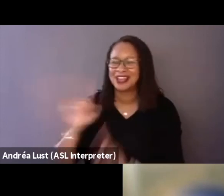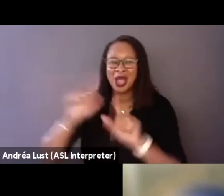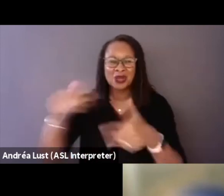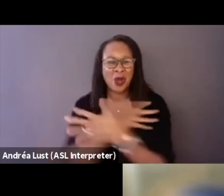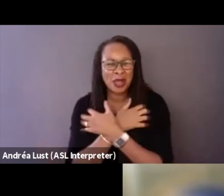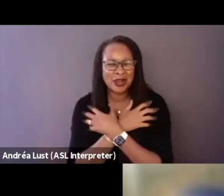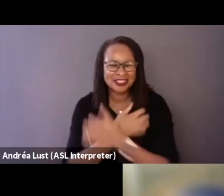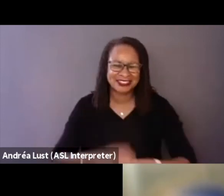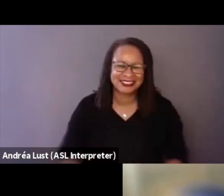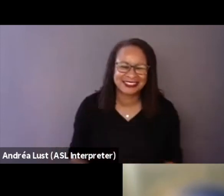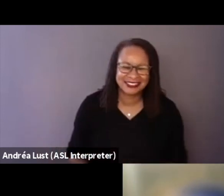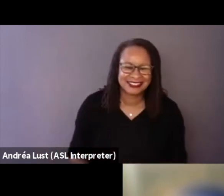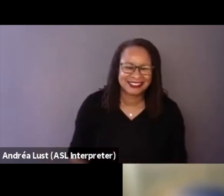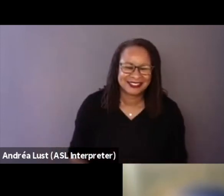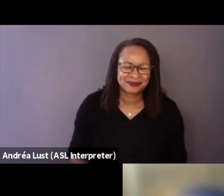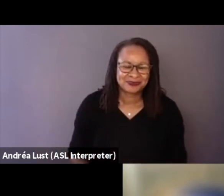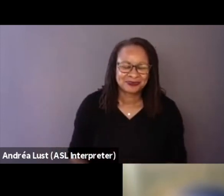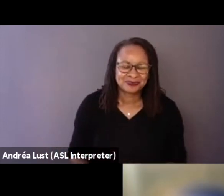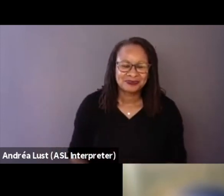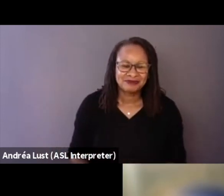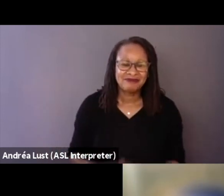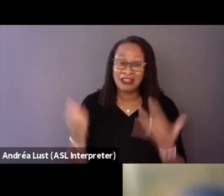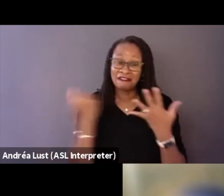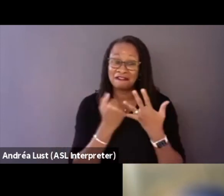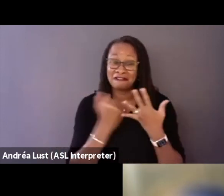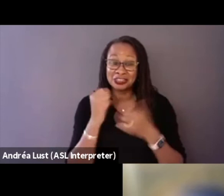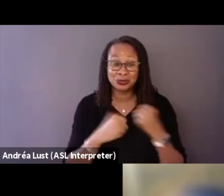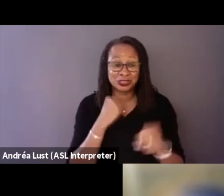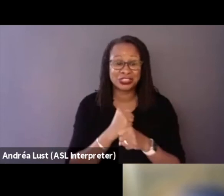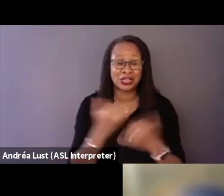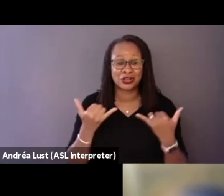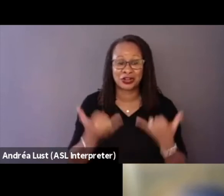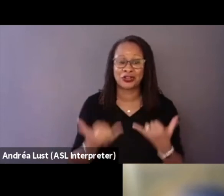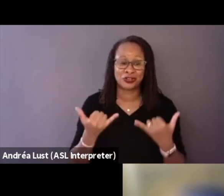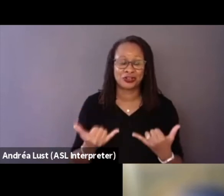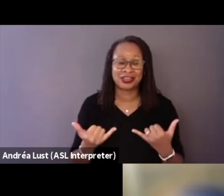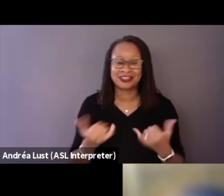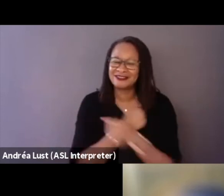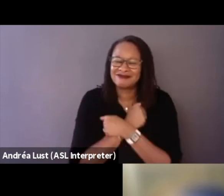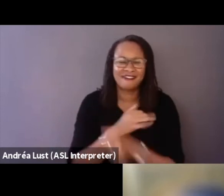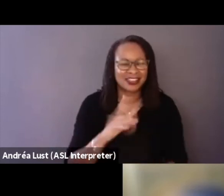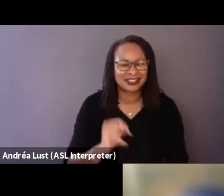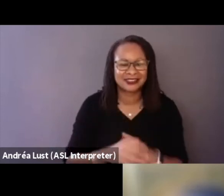Go, Bears. Definitely, yeah. It's my freshman year, I'm currently loving it. Definitely, there's a lot of, you know,